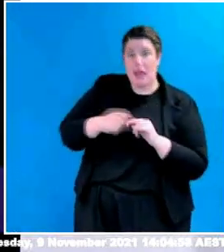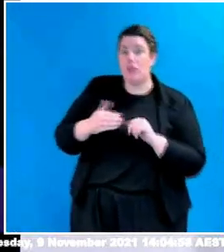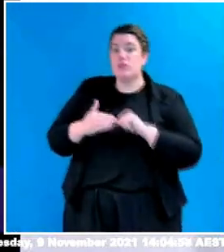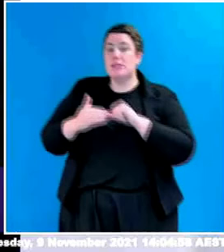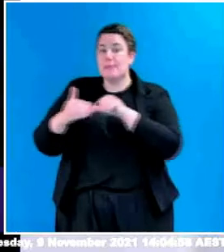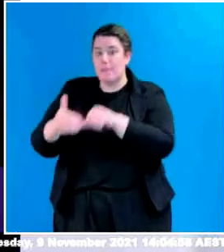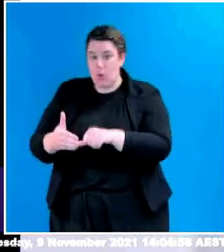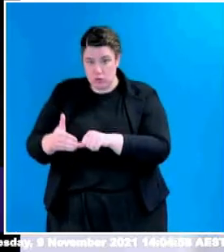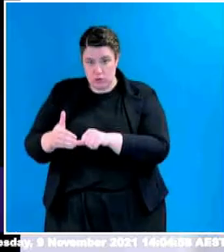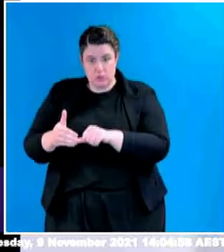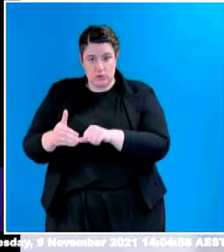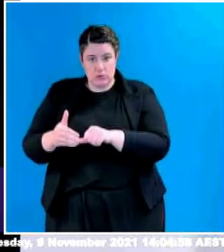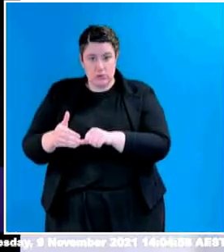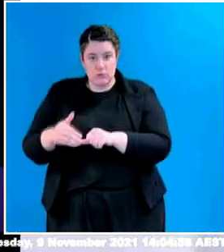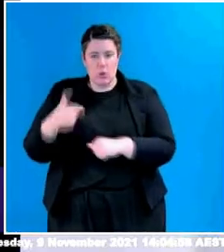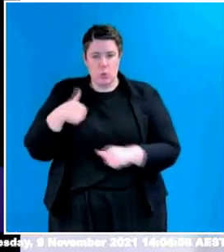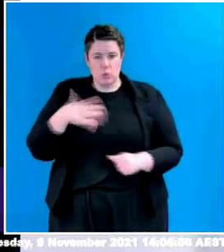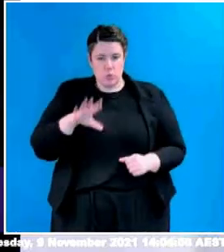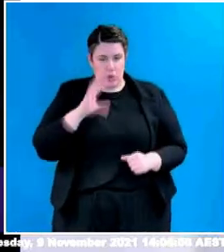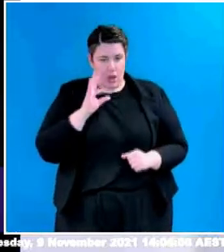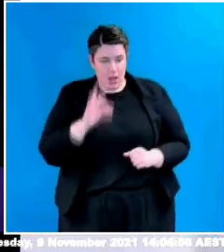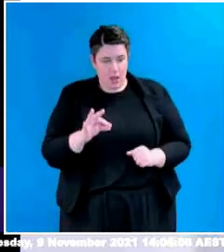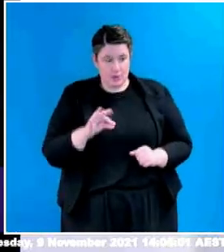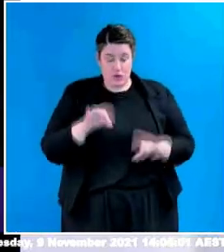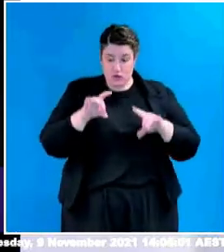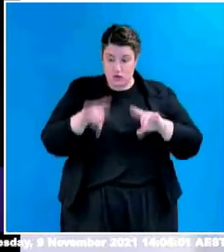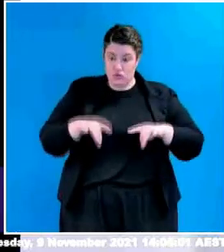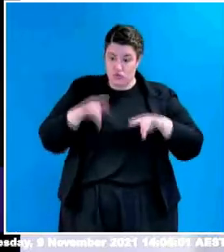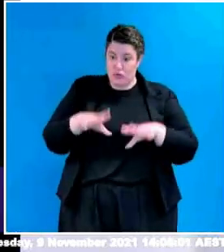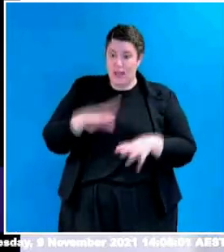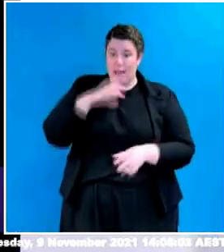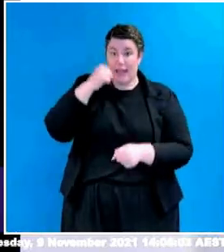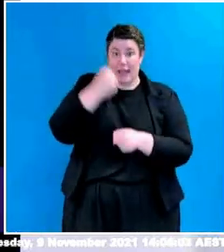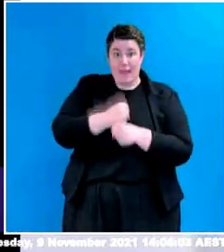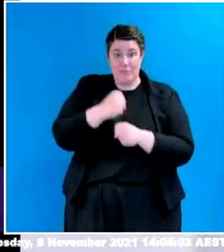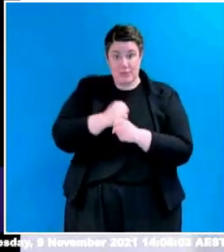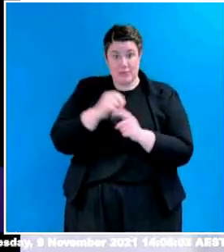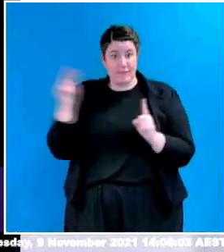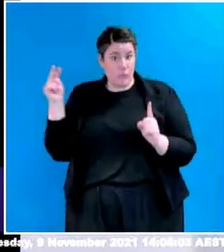Are we right in understanding that the Australian Government's position is that